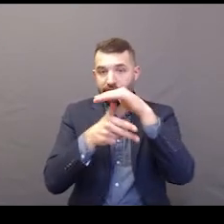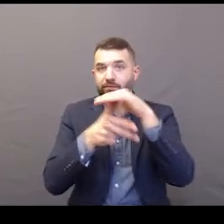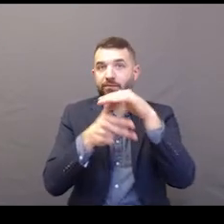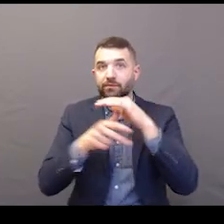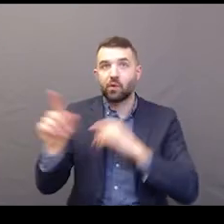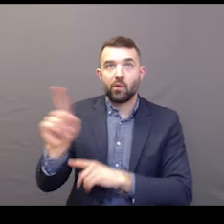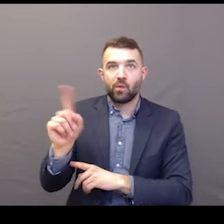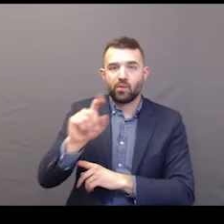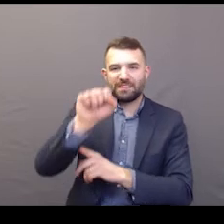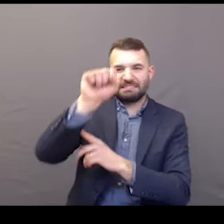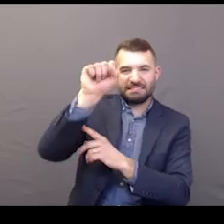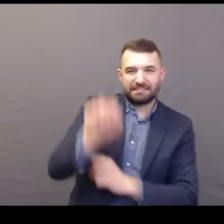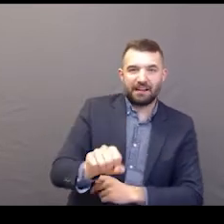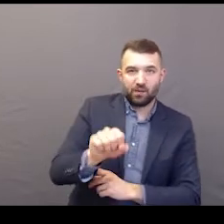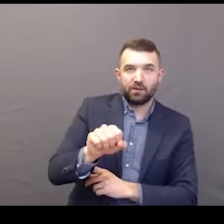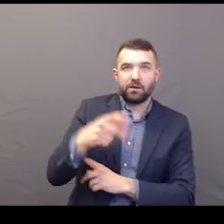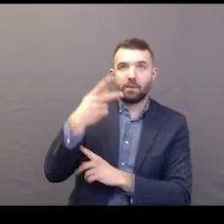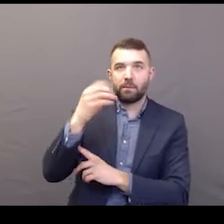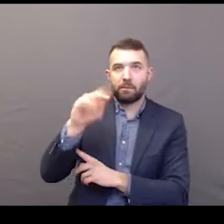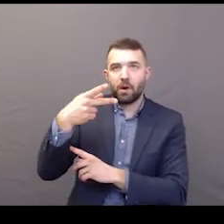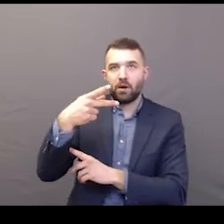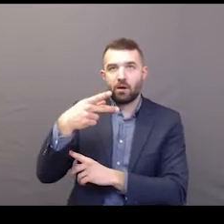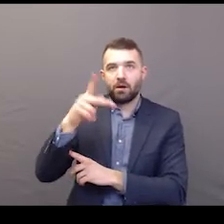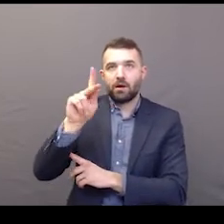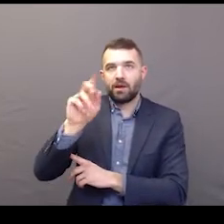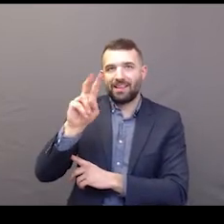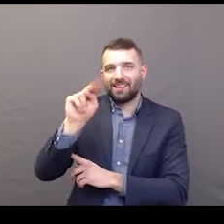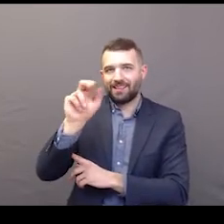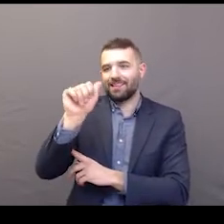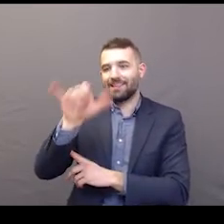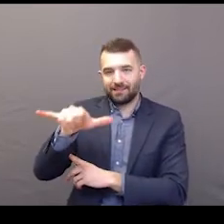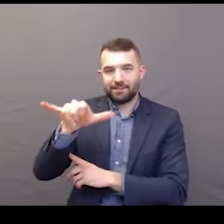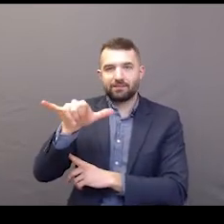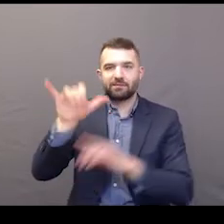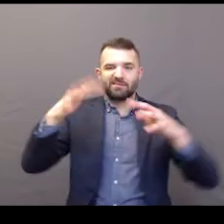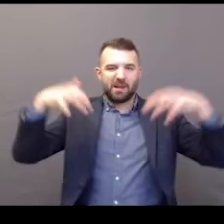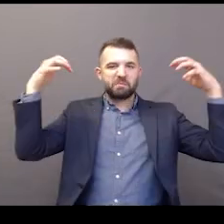As Kathy mentioned previously, all Park-and-Ride garages in our project are currently at 10% design,